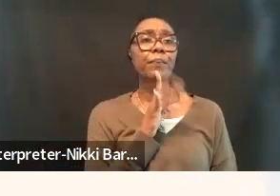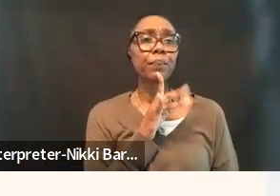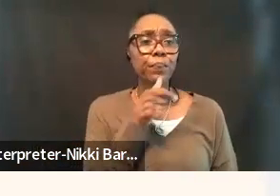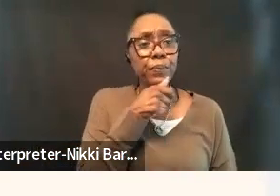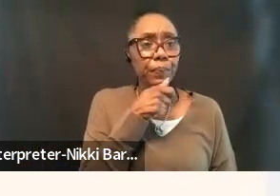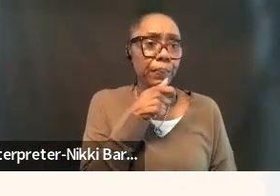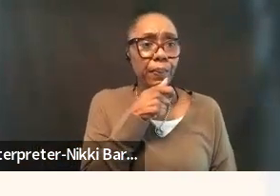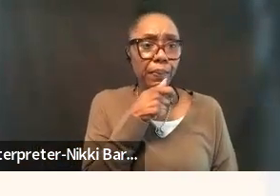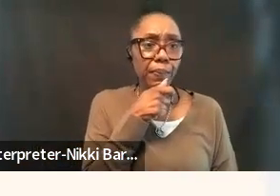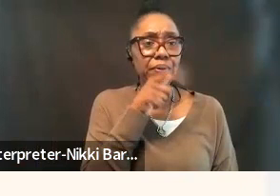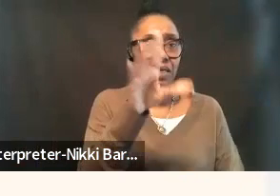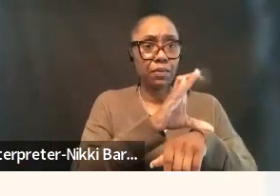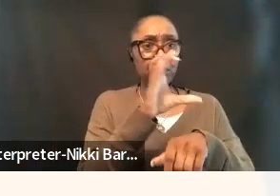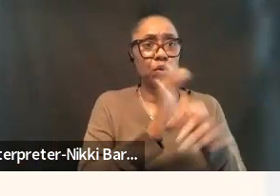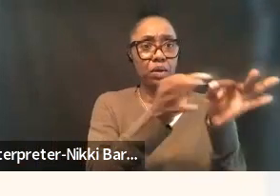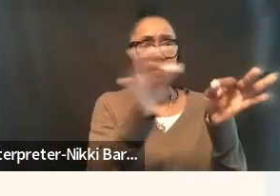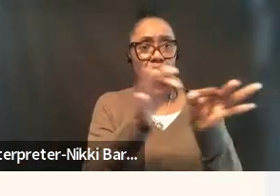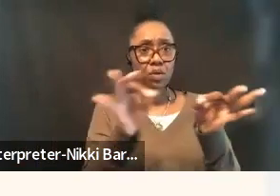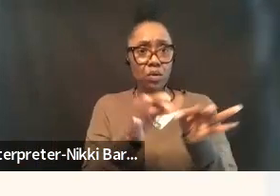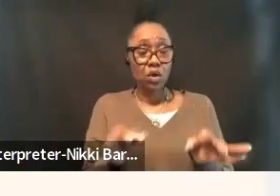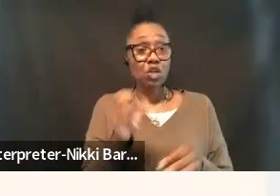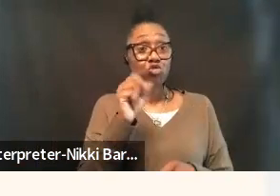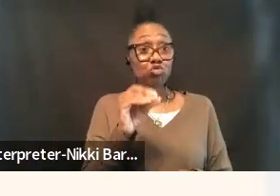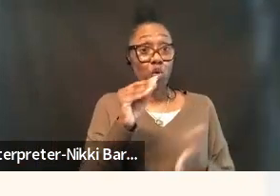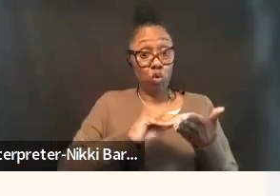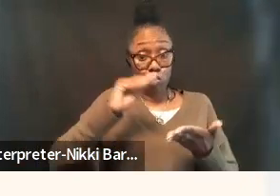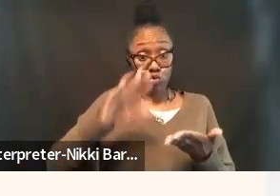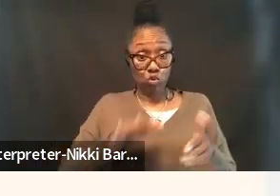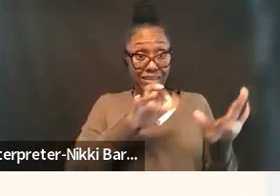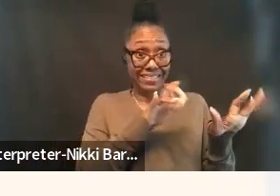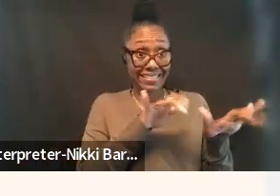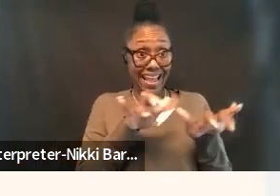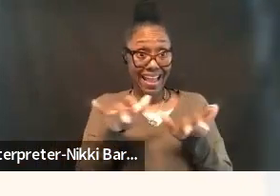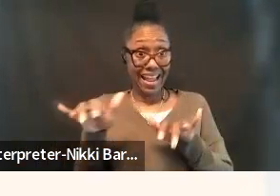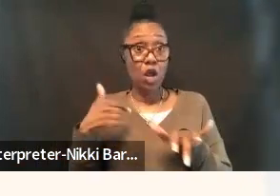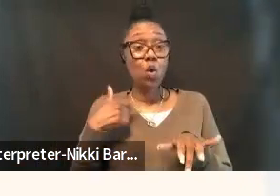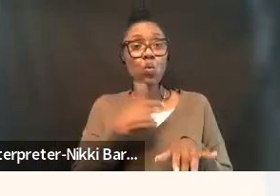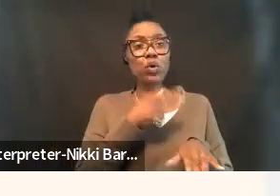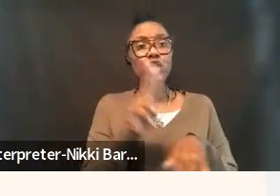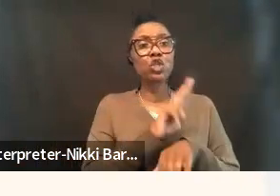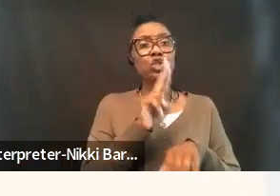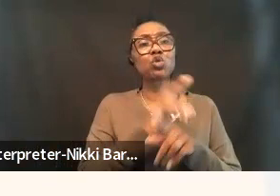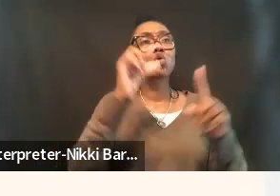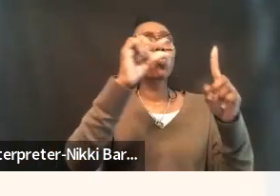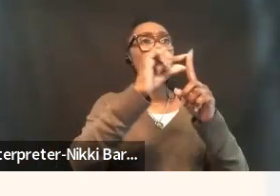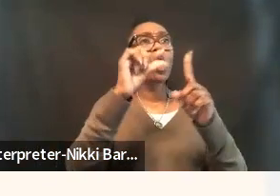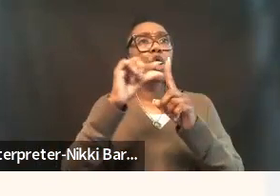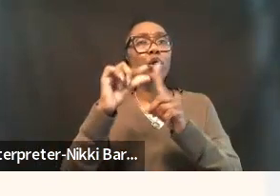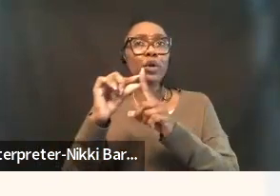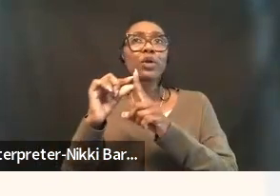Oh, word prediction. So like when the student is typing, we all use word prediction whenever we type on our cell phones.